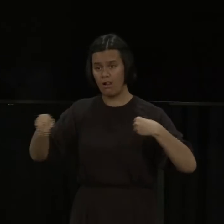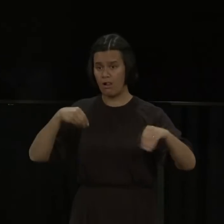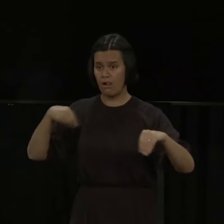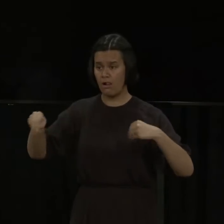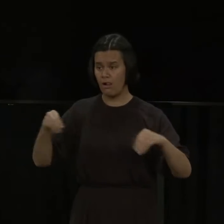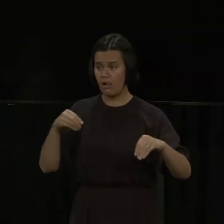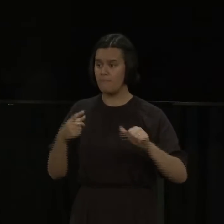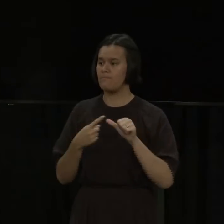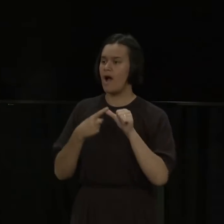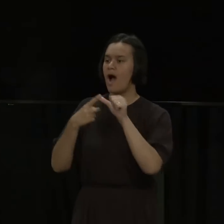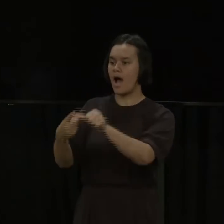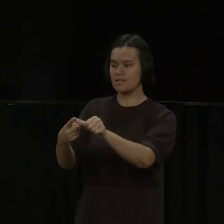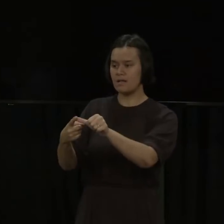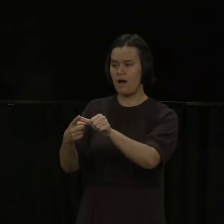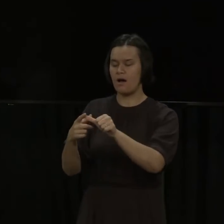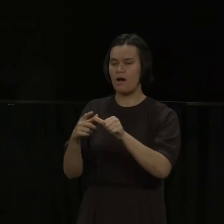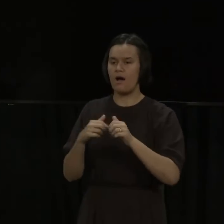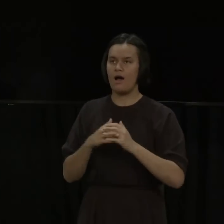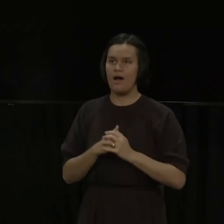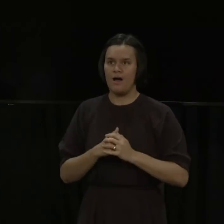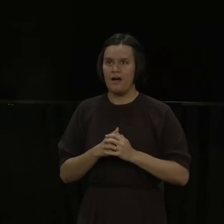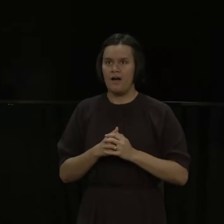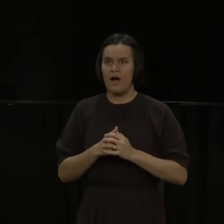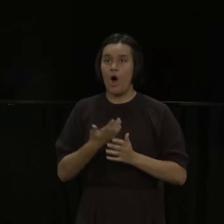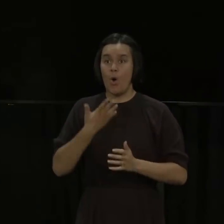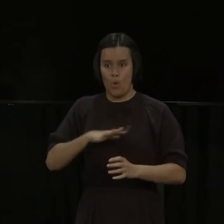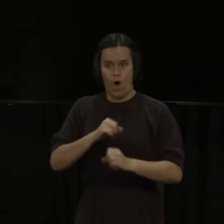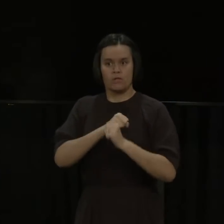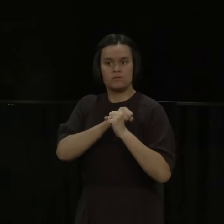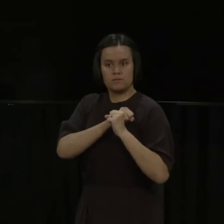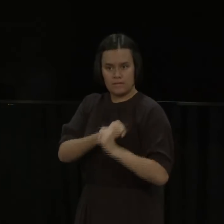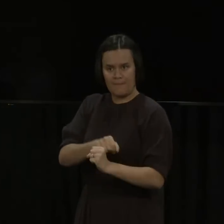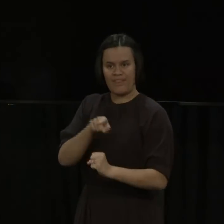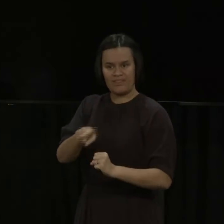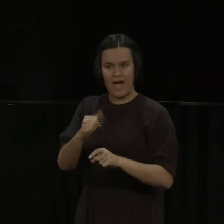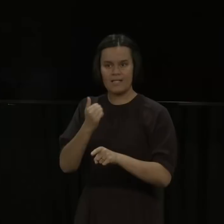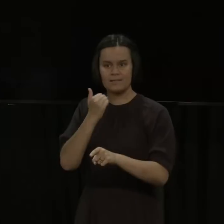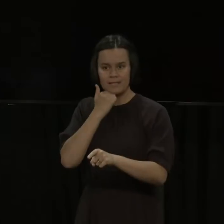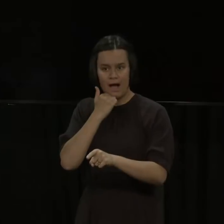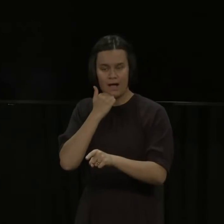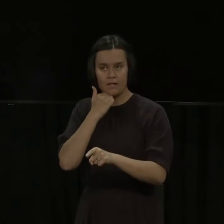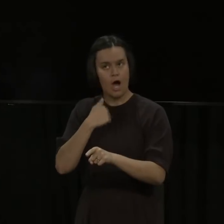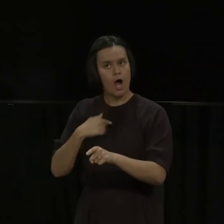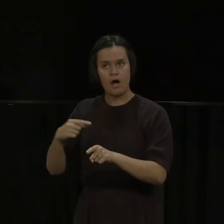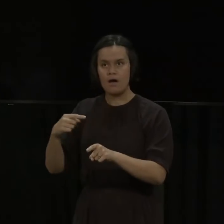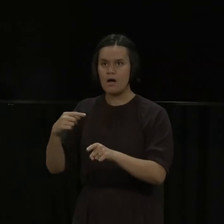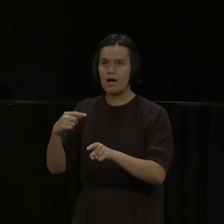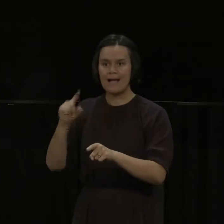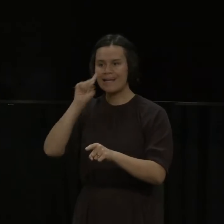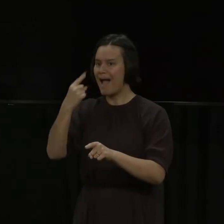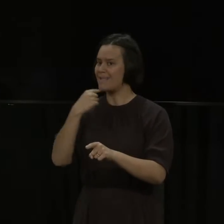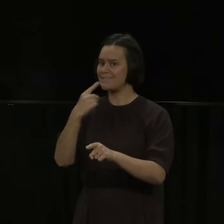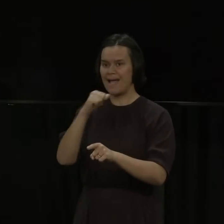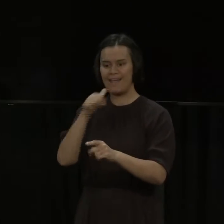some of these sooner, you will be doing so?>> I wouldn't be